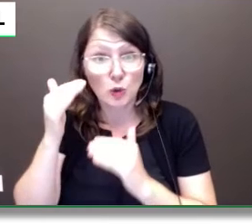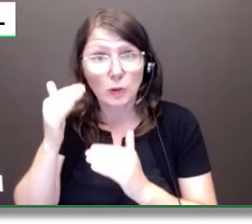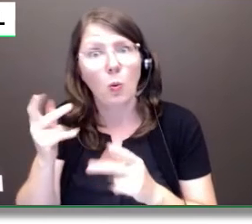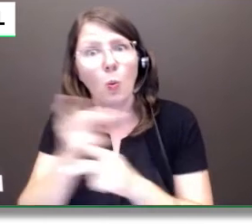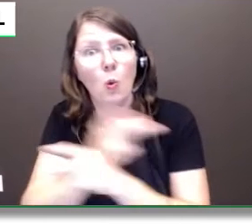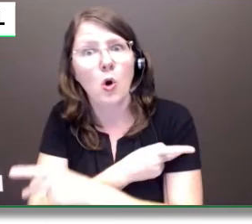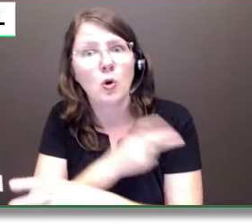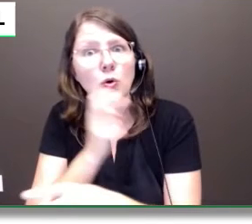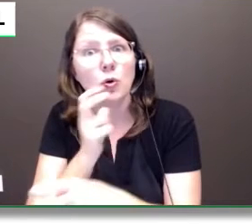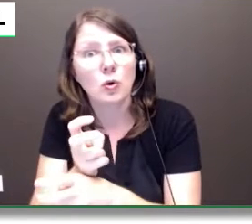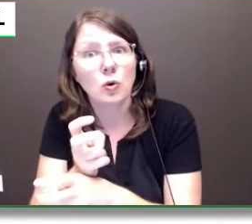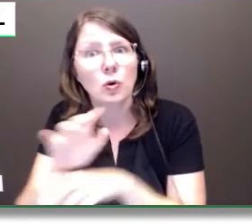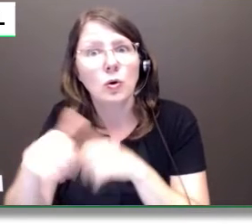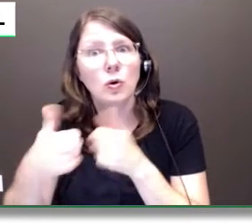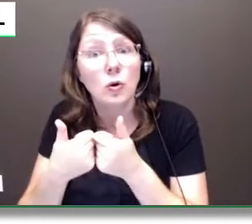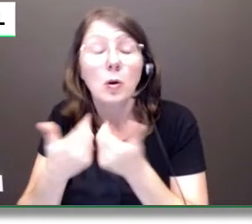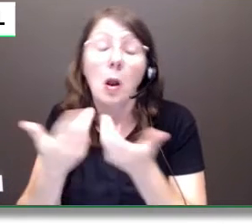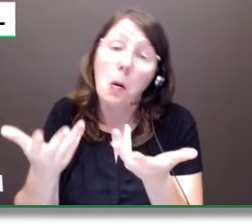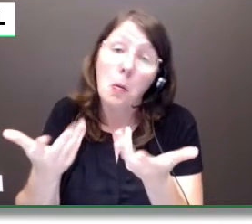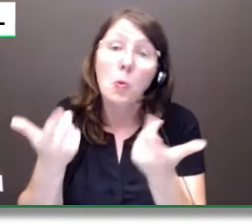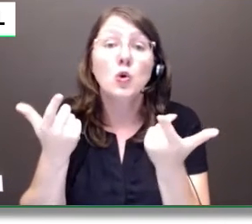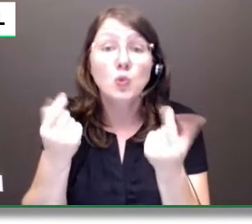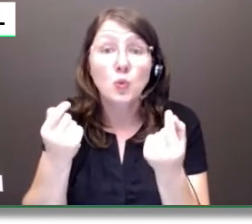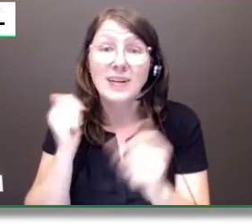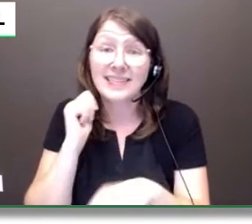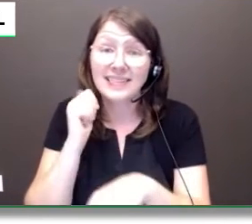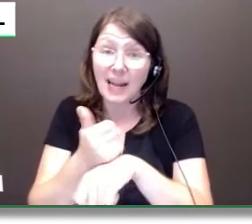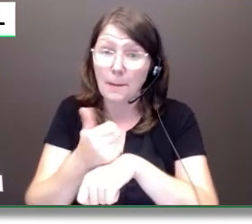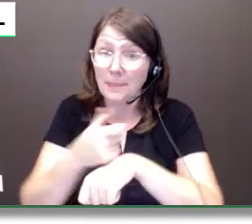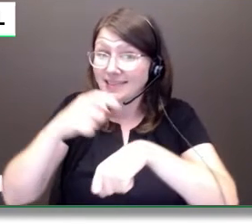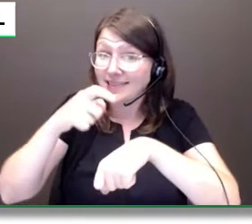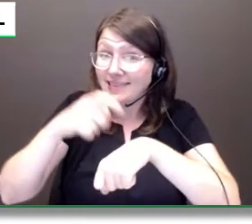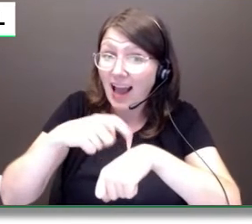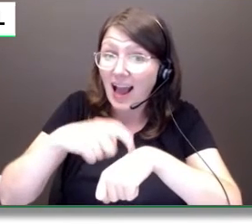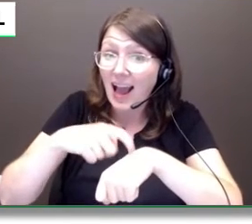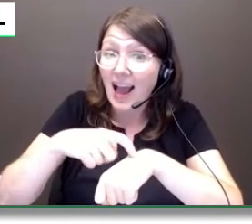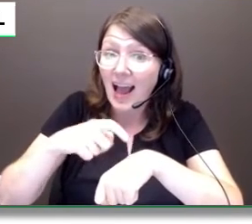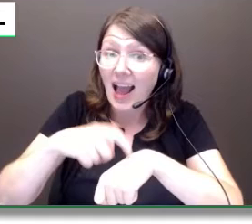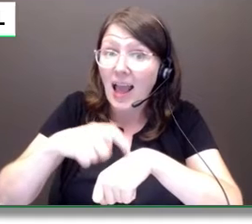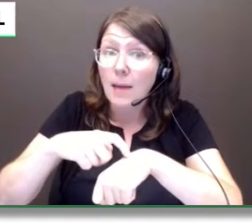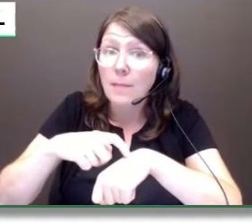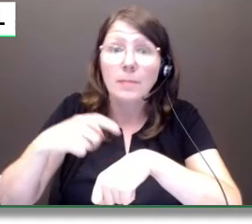where individuals can go and experience those types of trails where